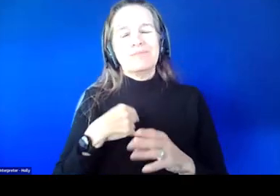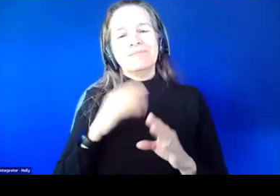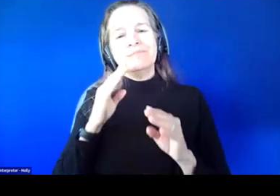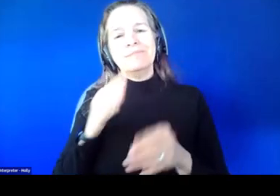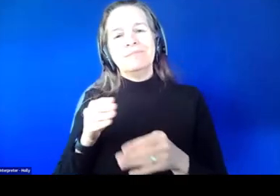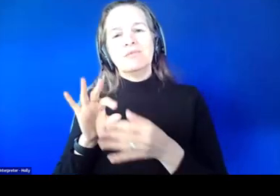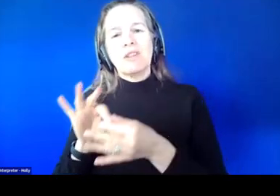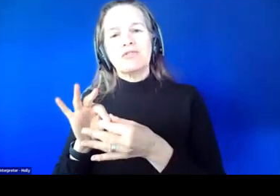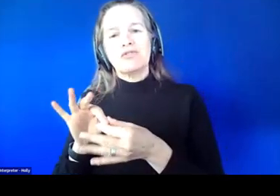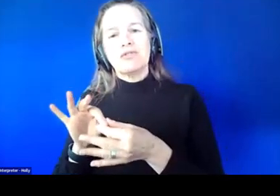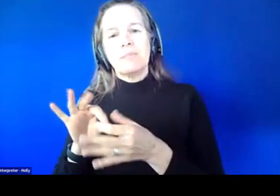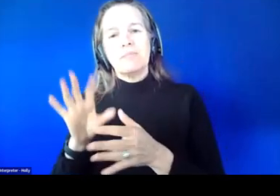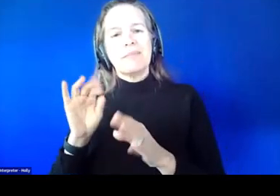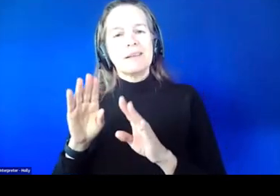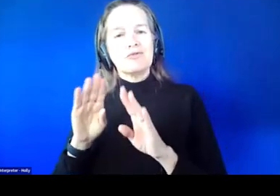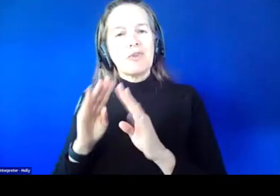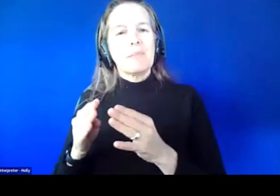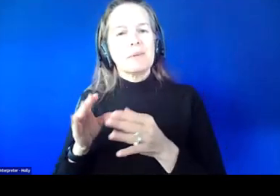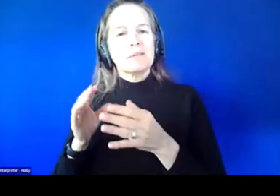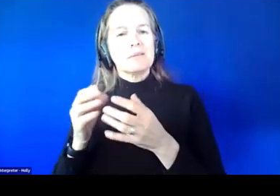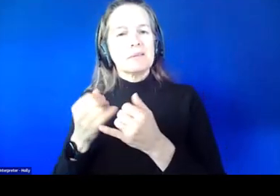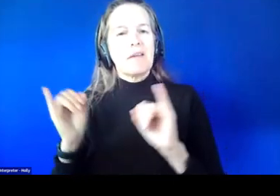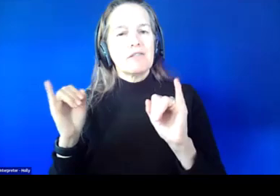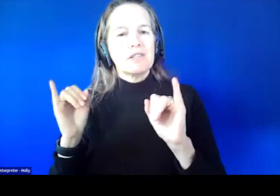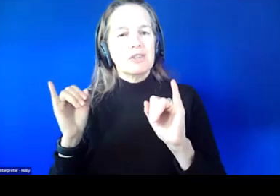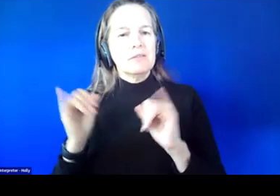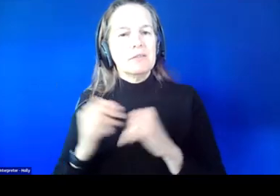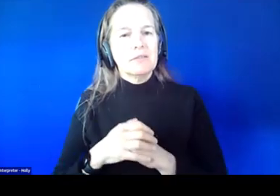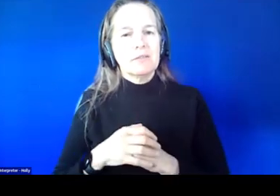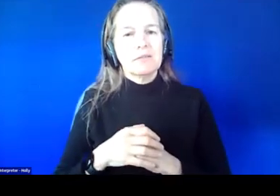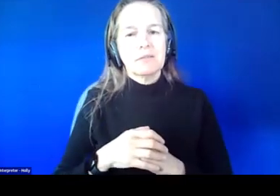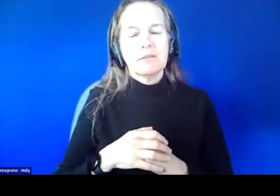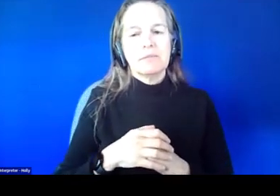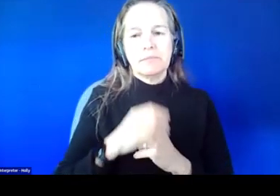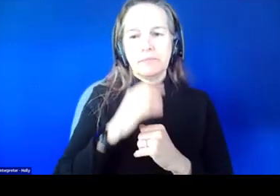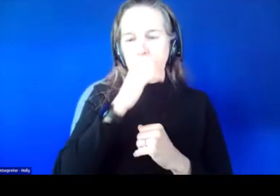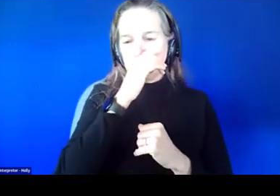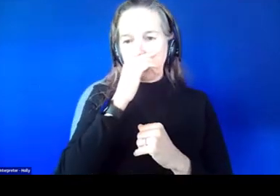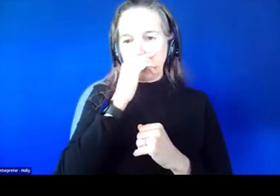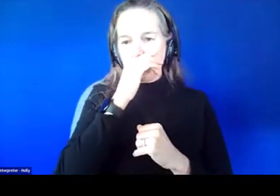tribal sovereignty um and then two nothing about